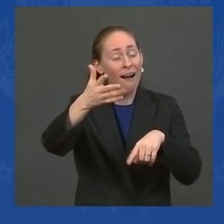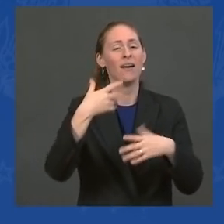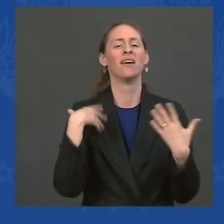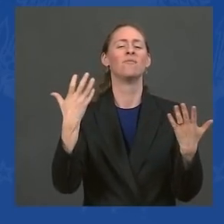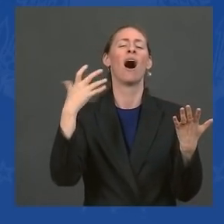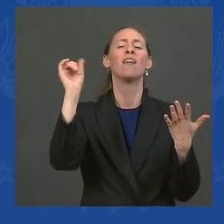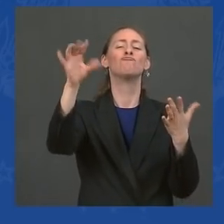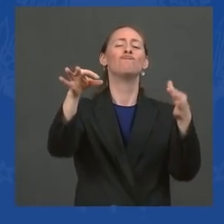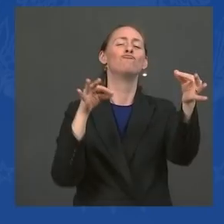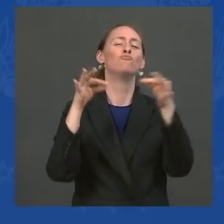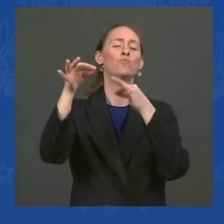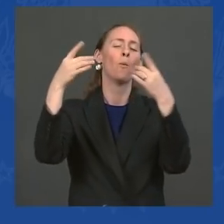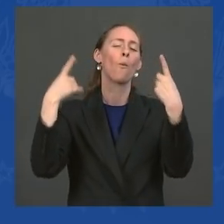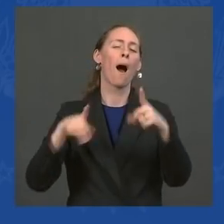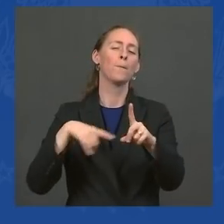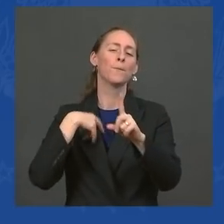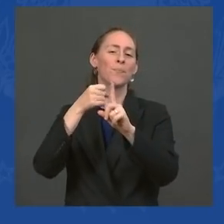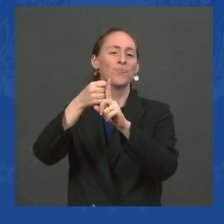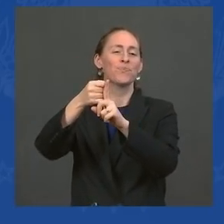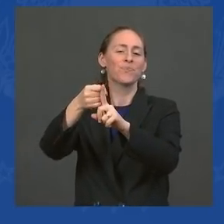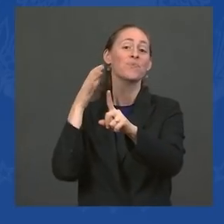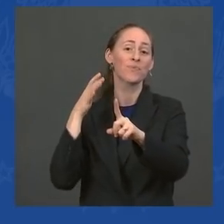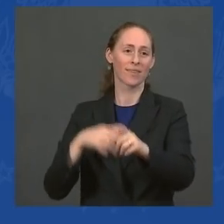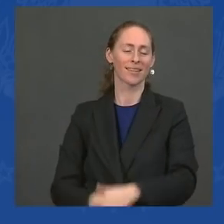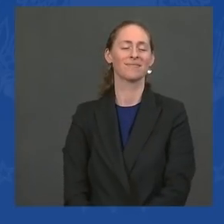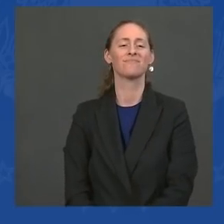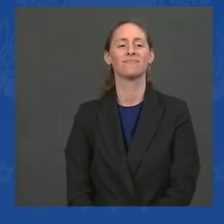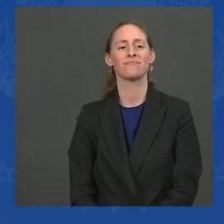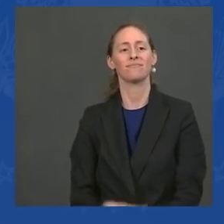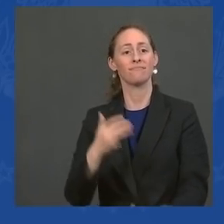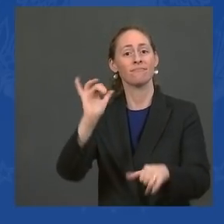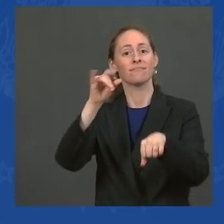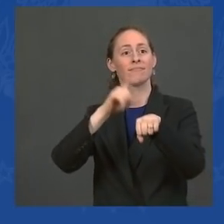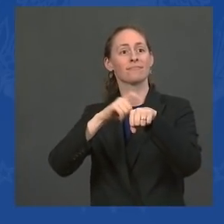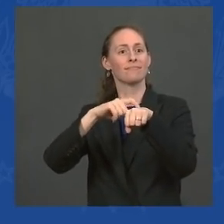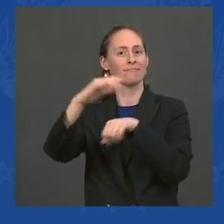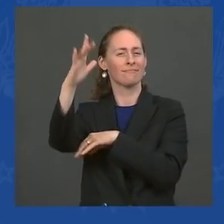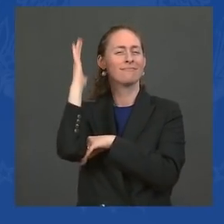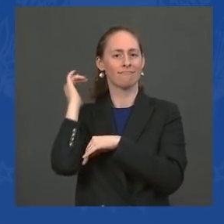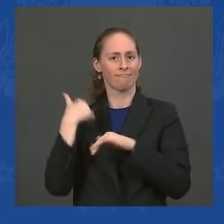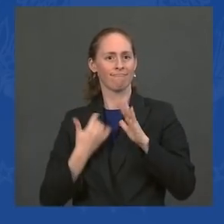When I was running for office -- and I'm going to -- I'm embarrassed I can't remember exactly which state I was in --